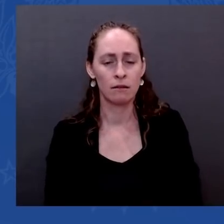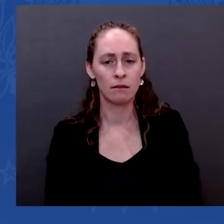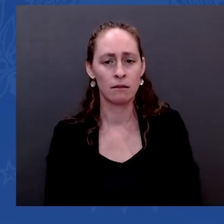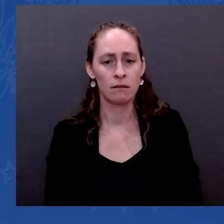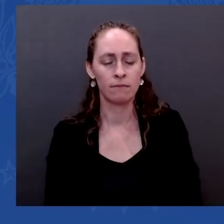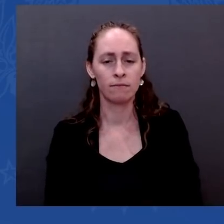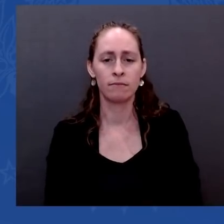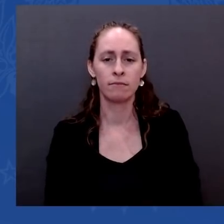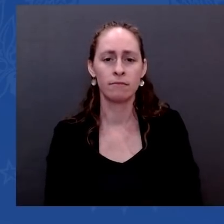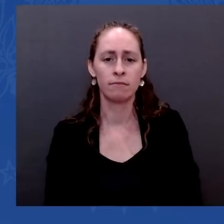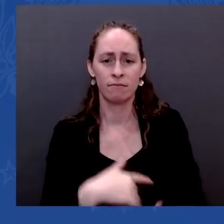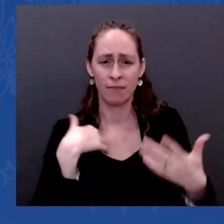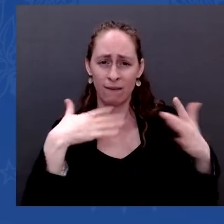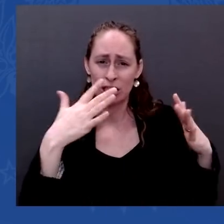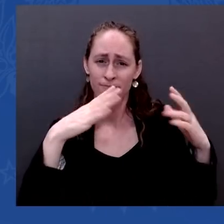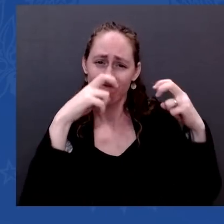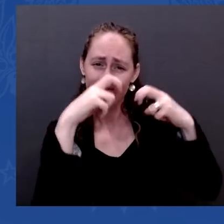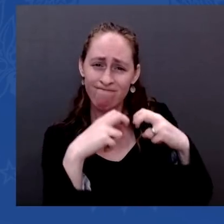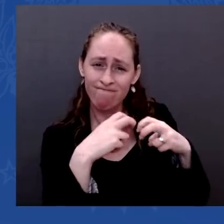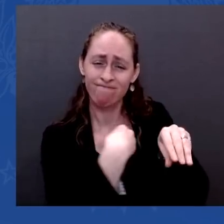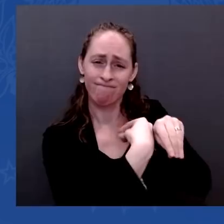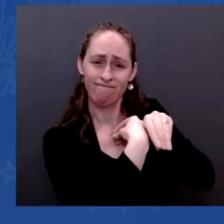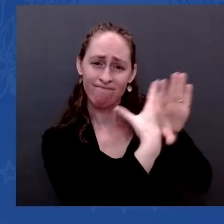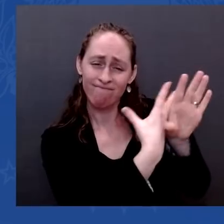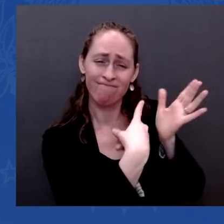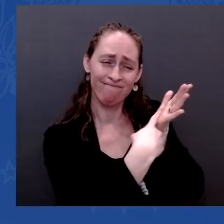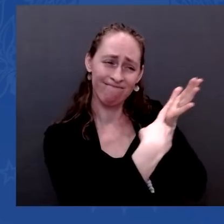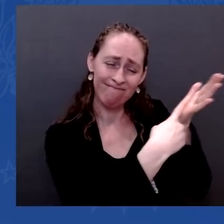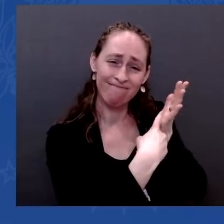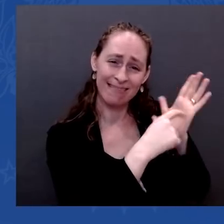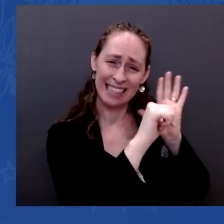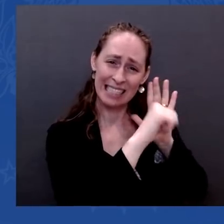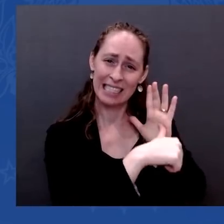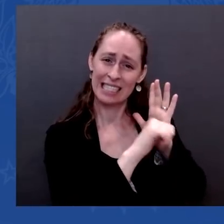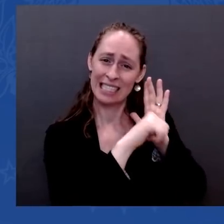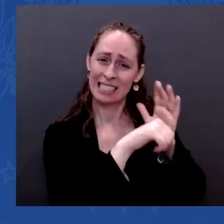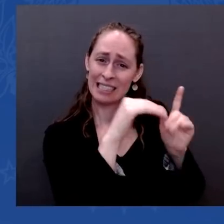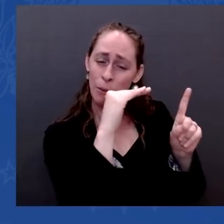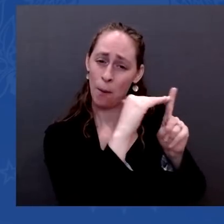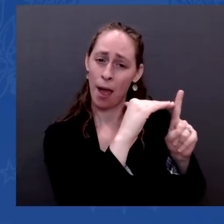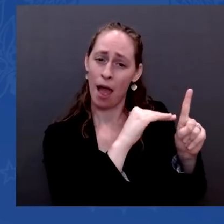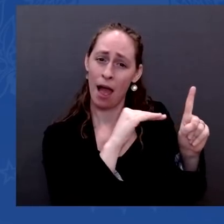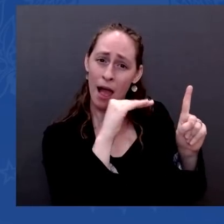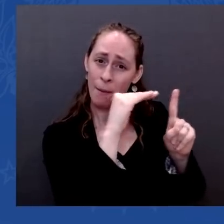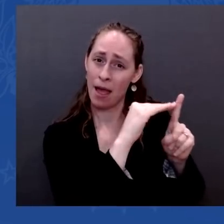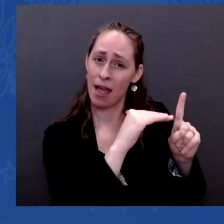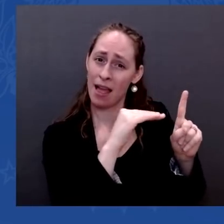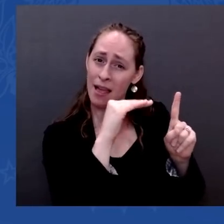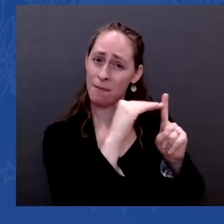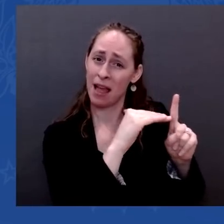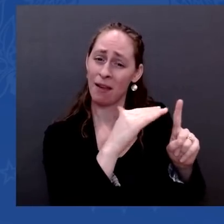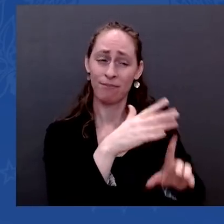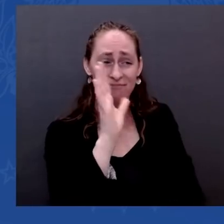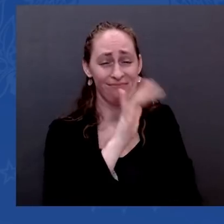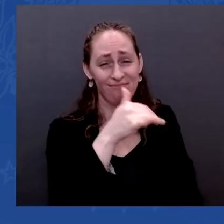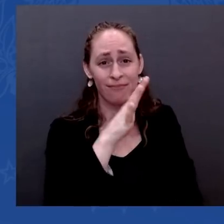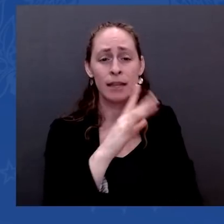that have ever been imposed -- economic sanctions -- and there'll be a lot to pay for that down the road. It will affect others as well.